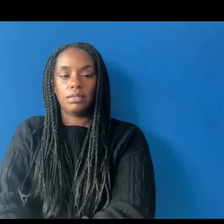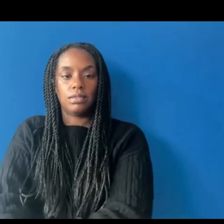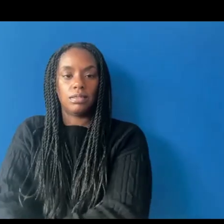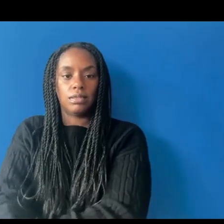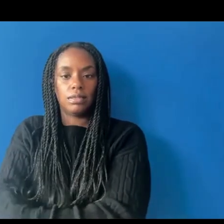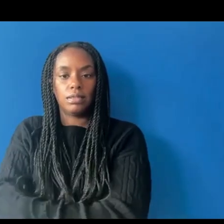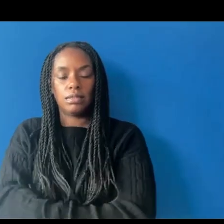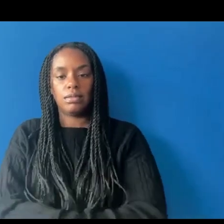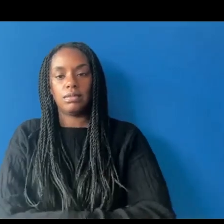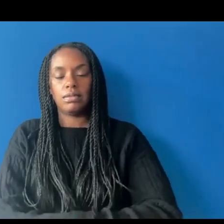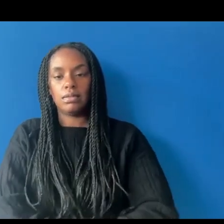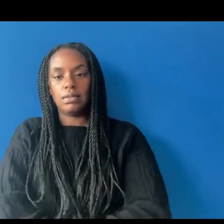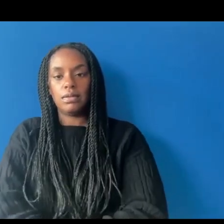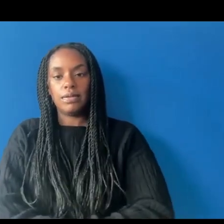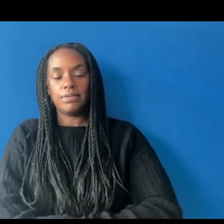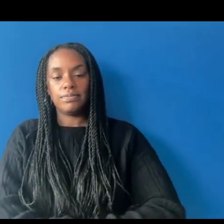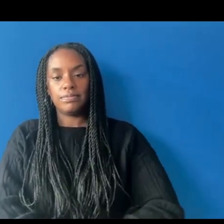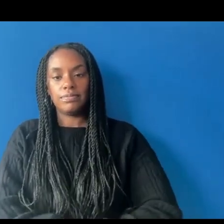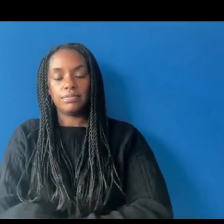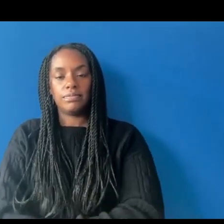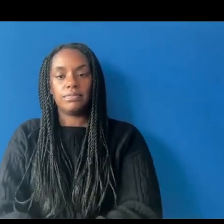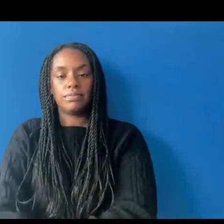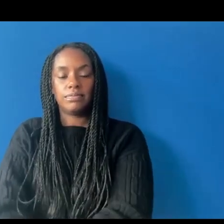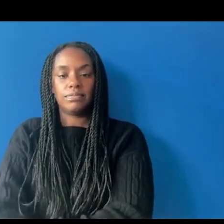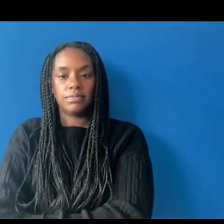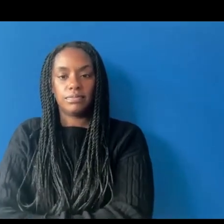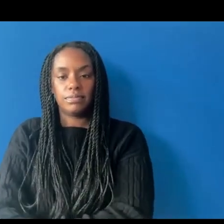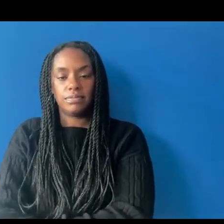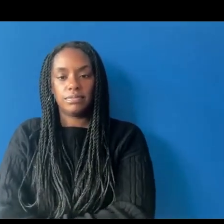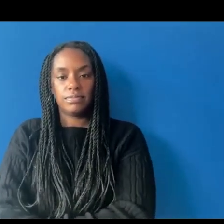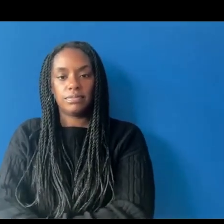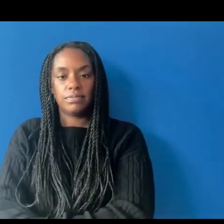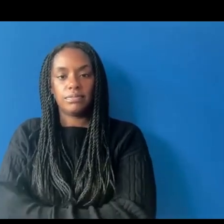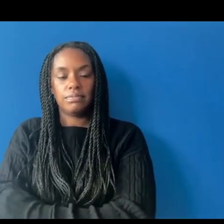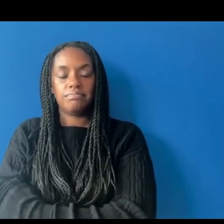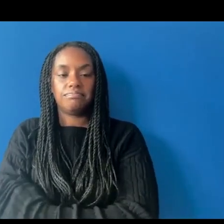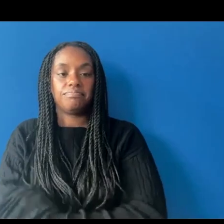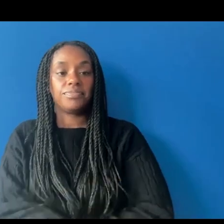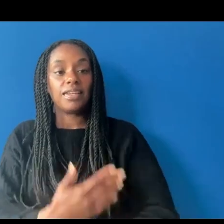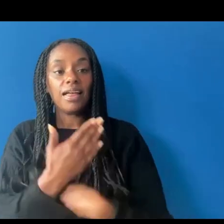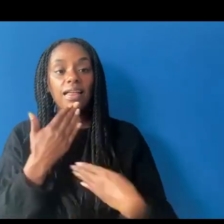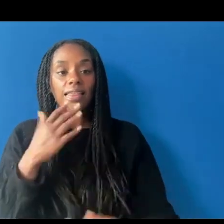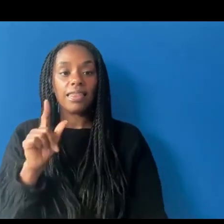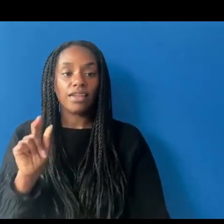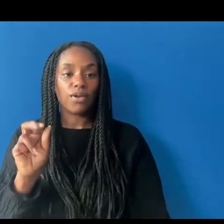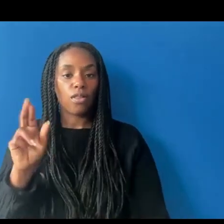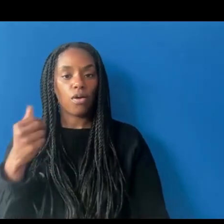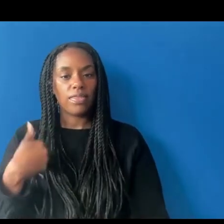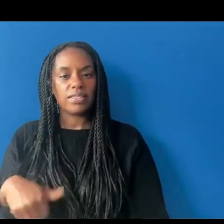Thank you. Laura. Thank you. So just a brief introduction. My name is Rachelly Escobar.